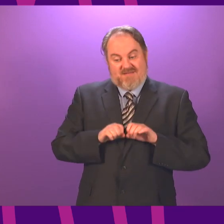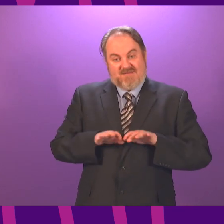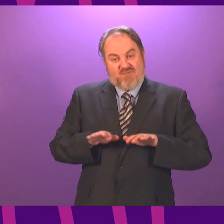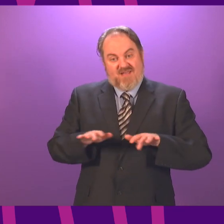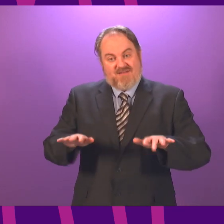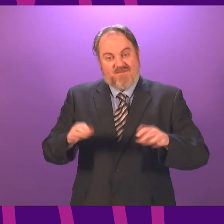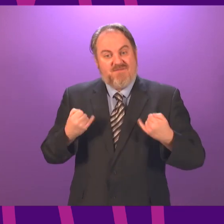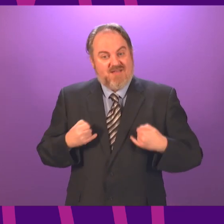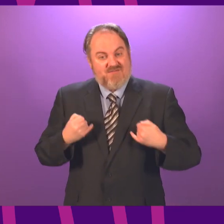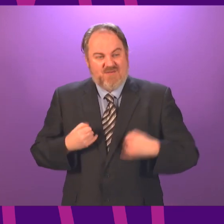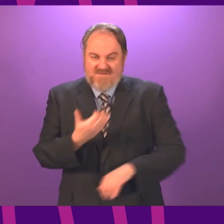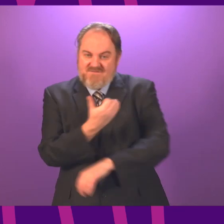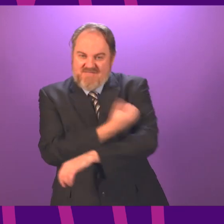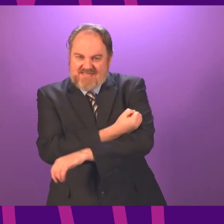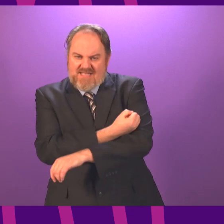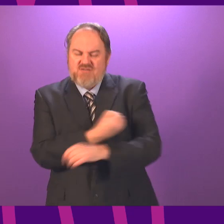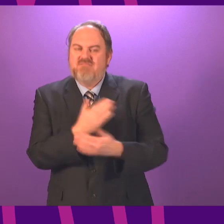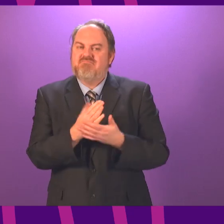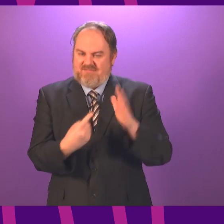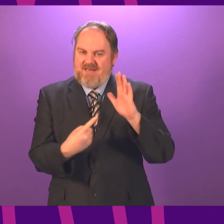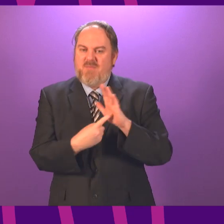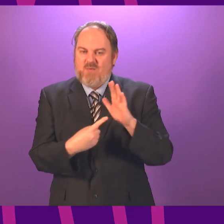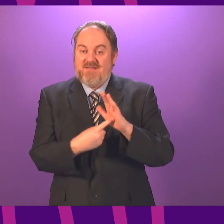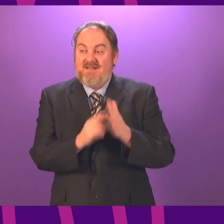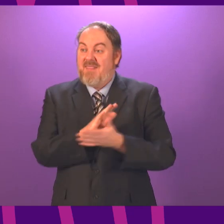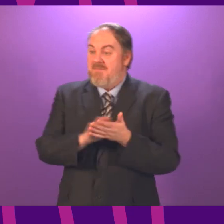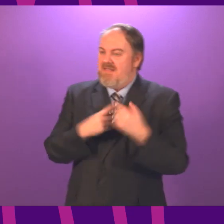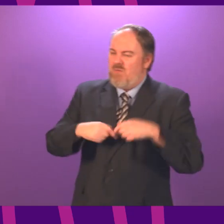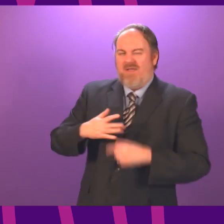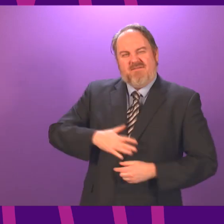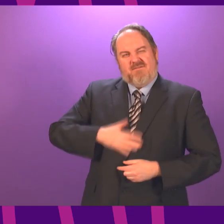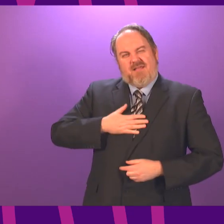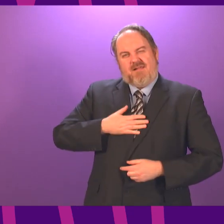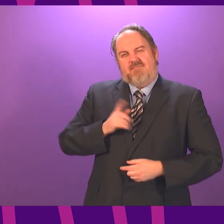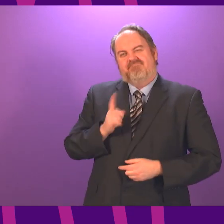is vaccination. That allows us to say that we think that, by the time we get to April,